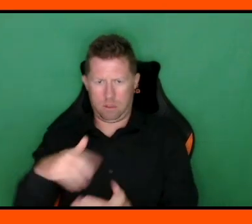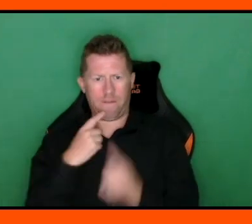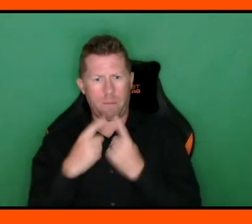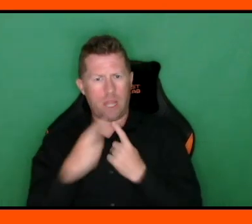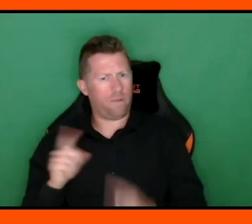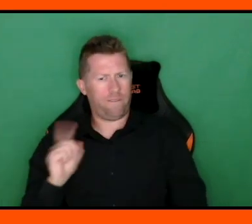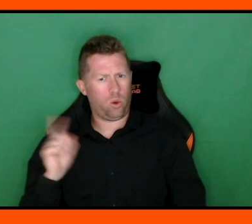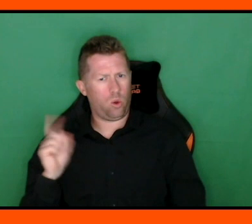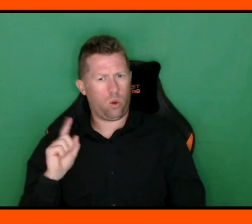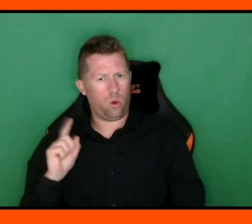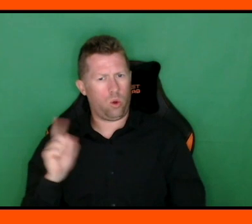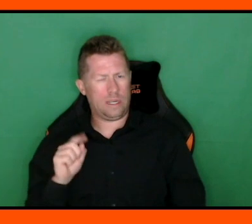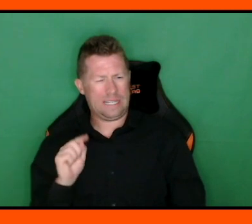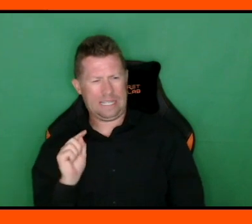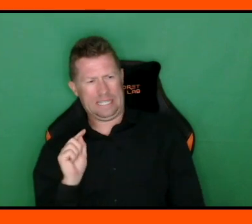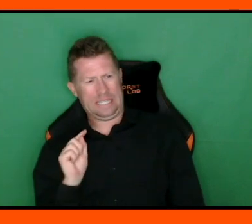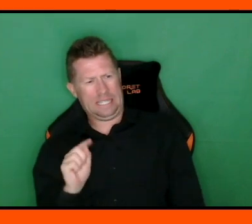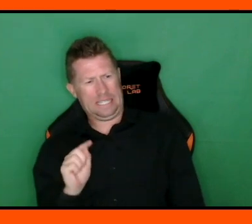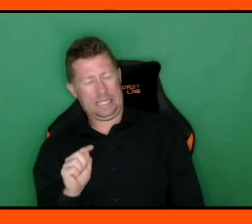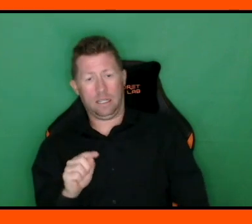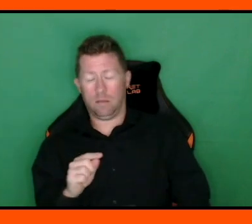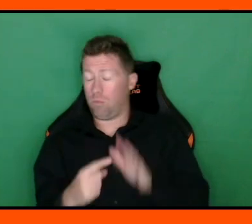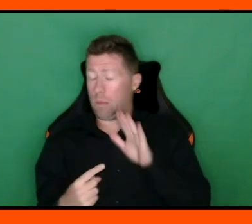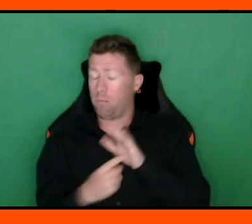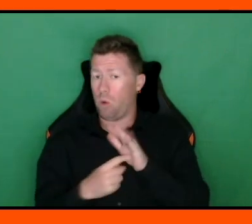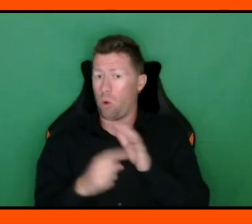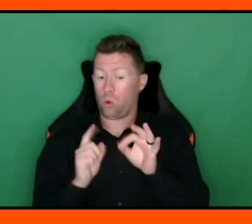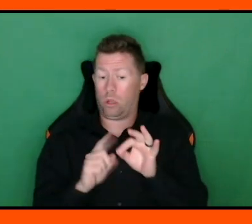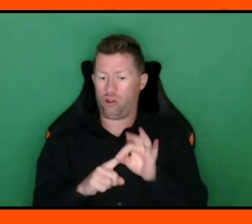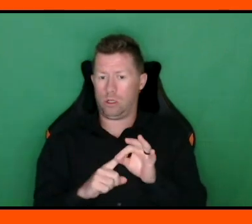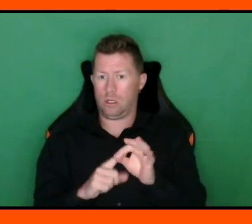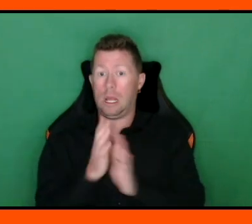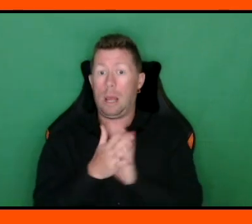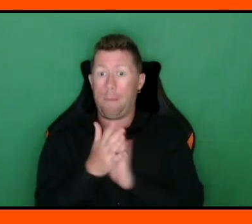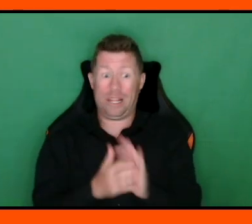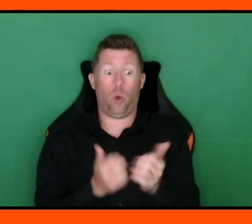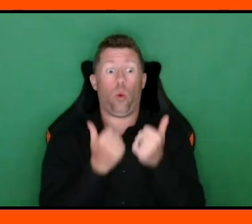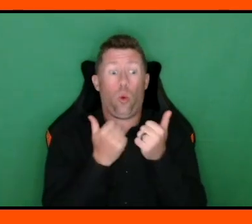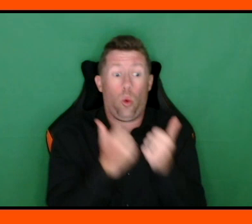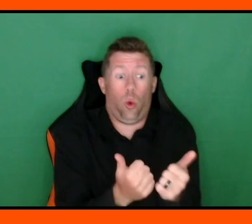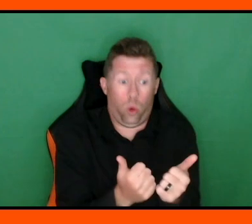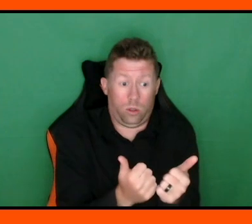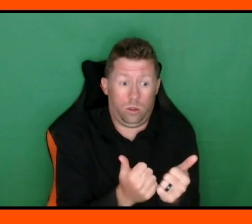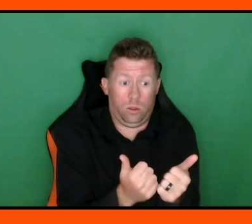as probably one of those really critical questions that can really distinguish a good submission from a great one.